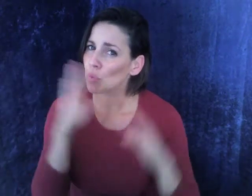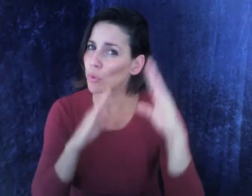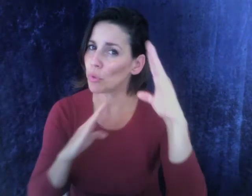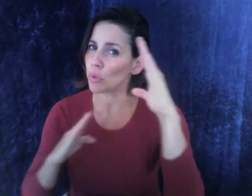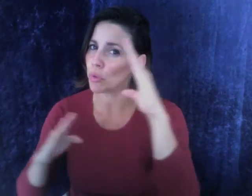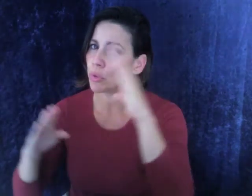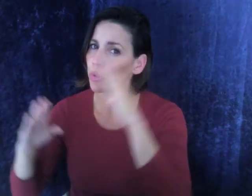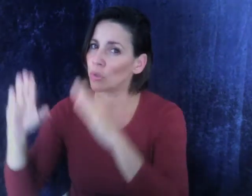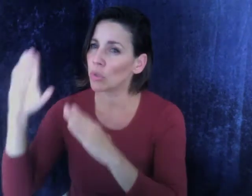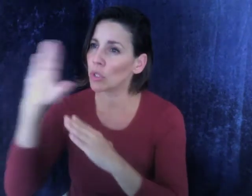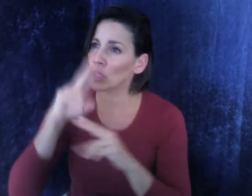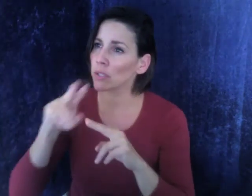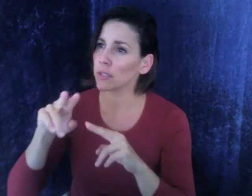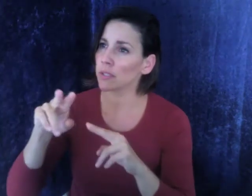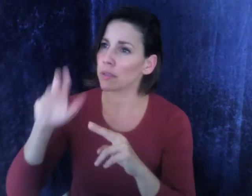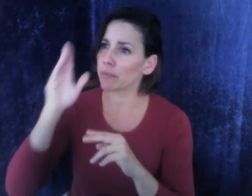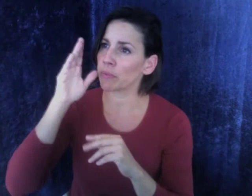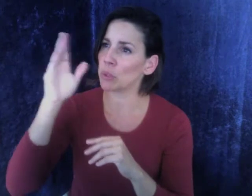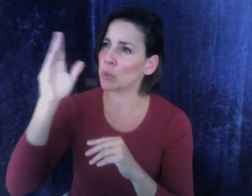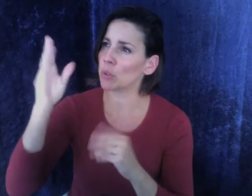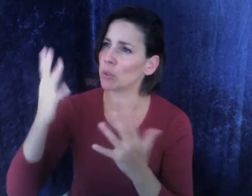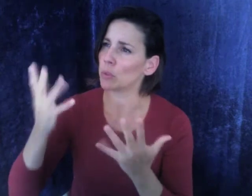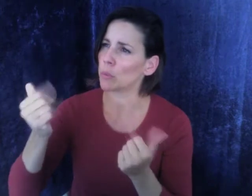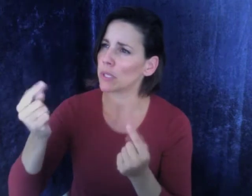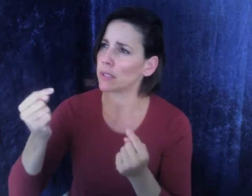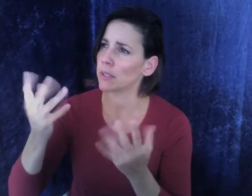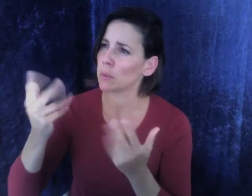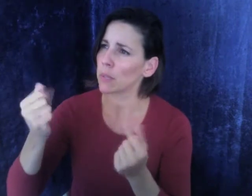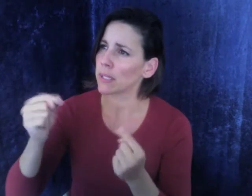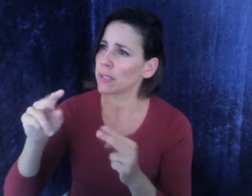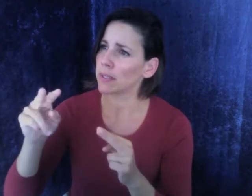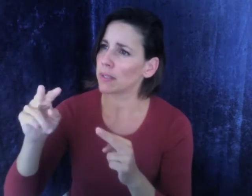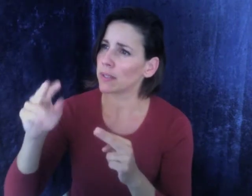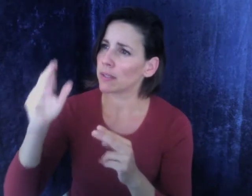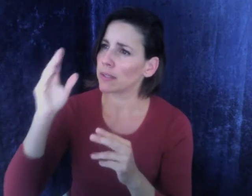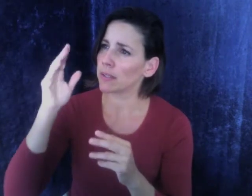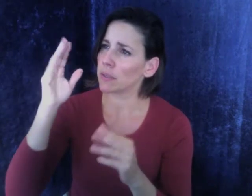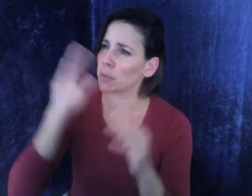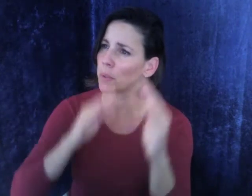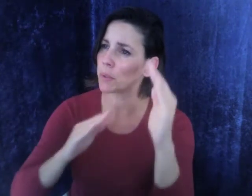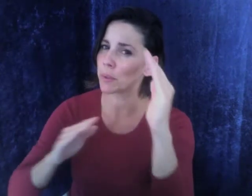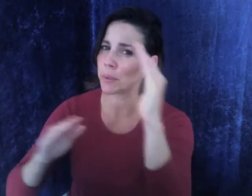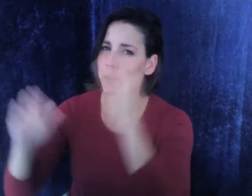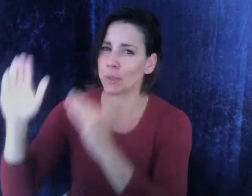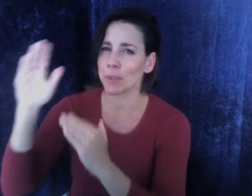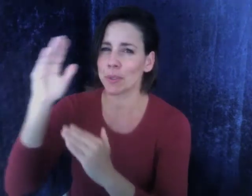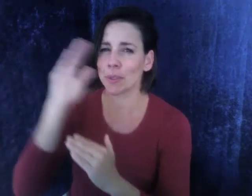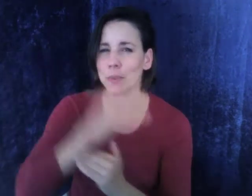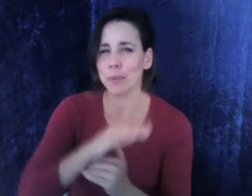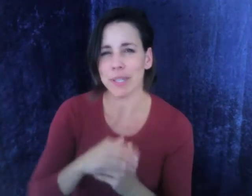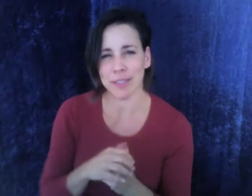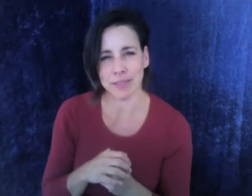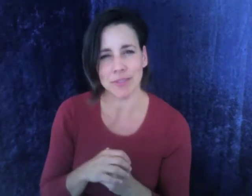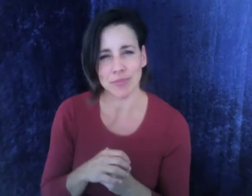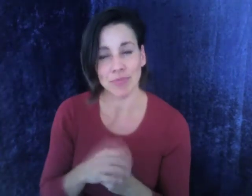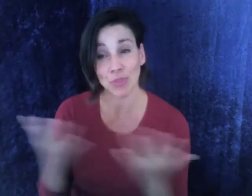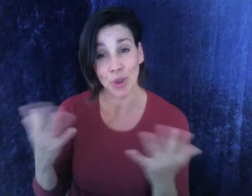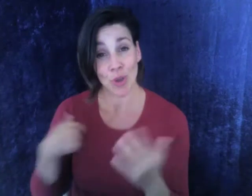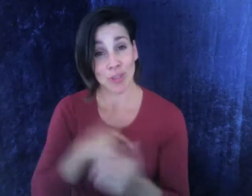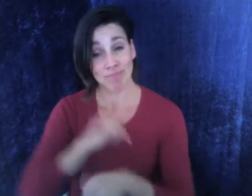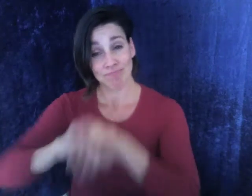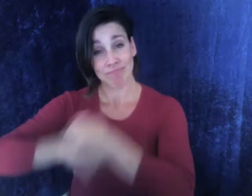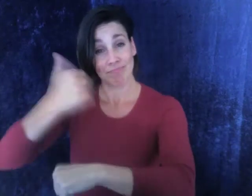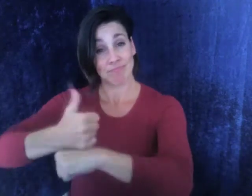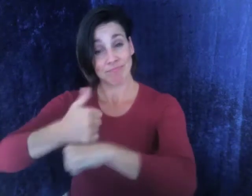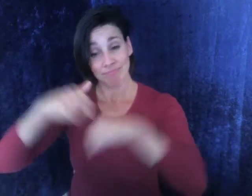because he was worried about the future of deaf children.